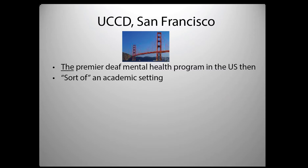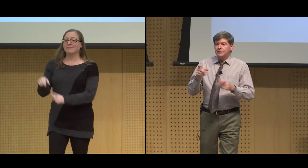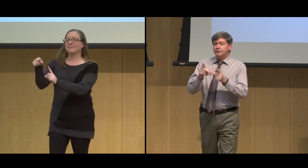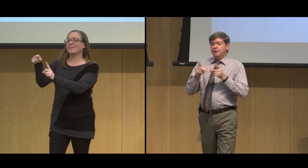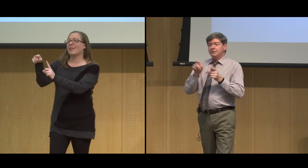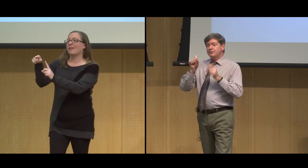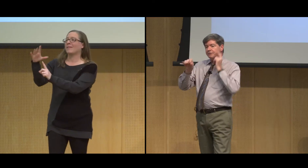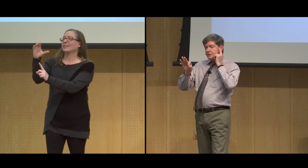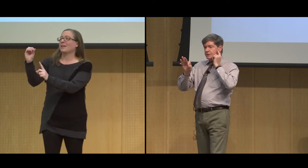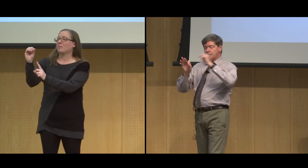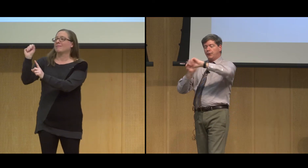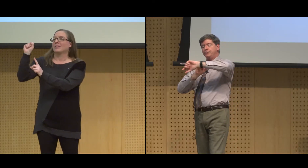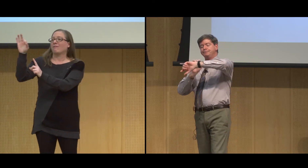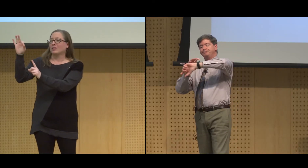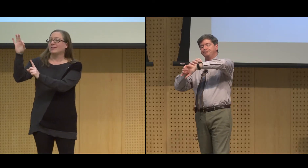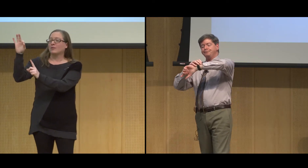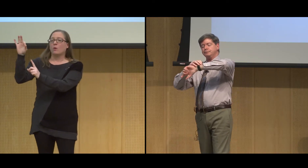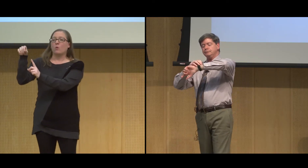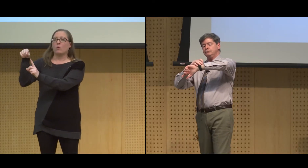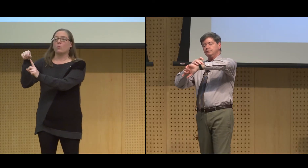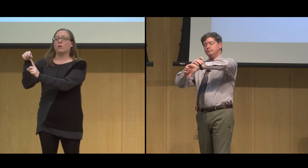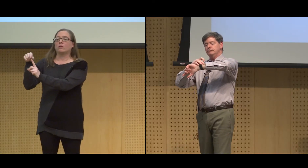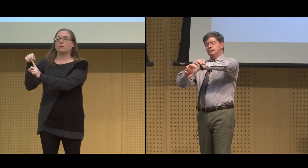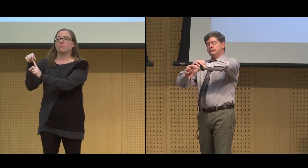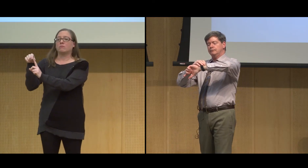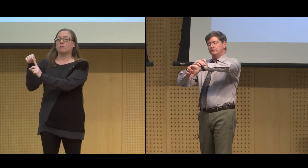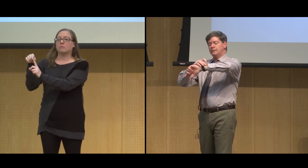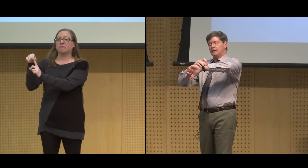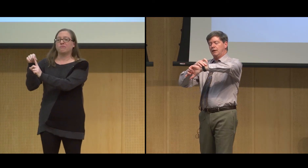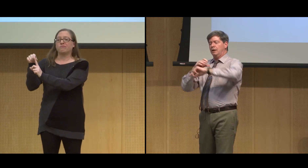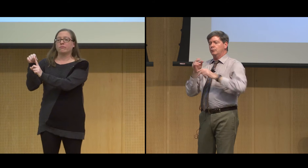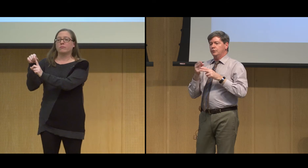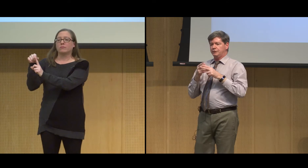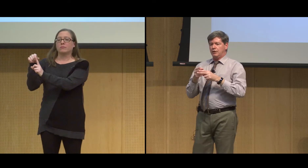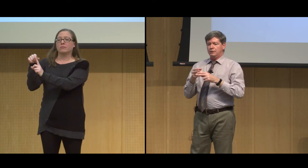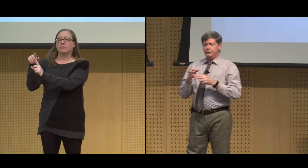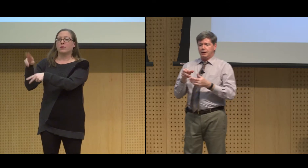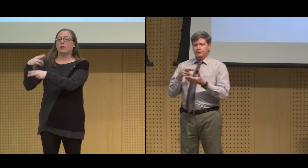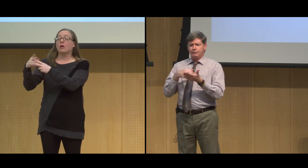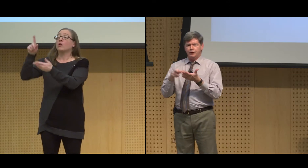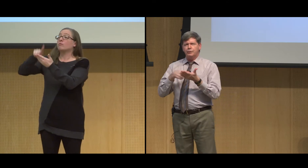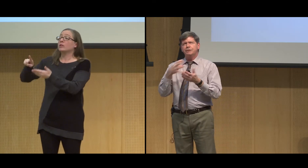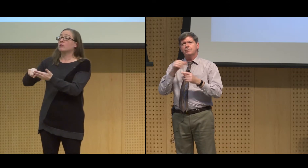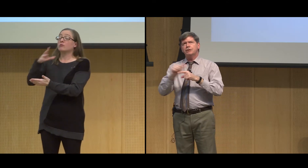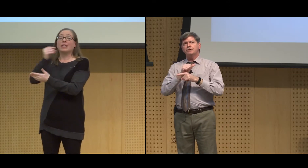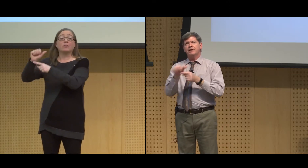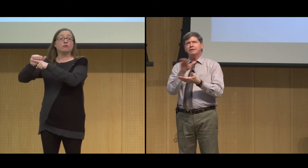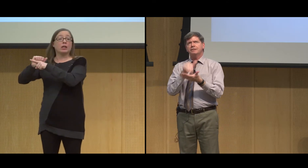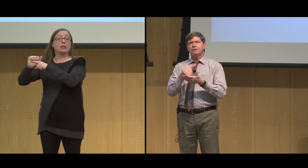This place in San Francisco... uh, was called the Research and Training Center